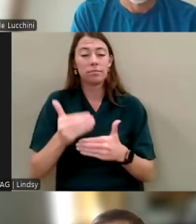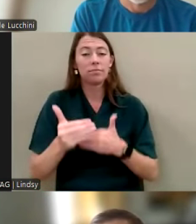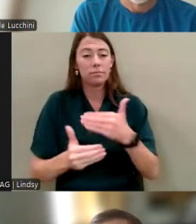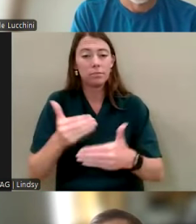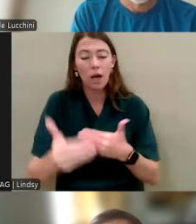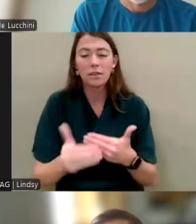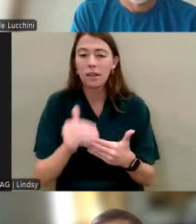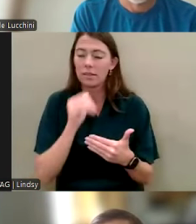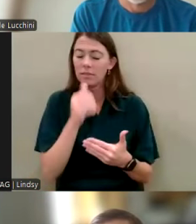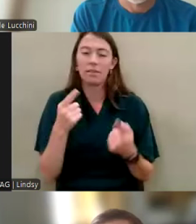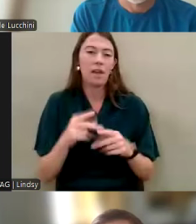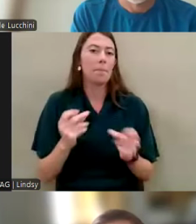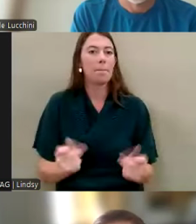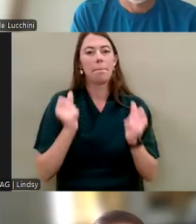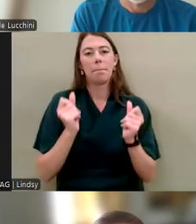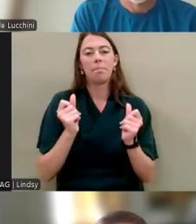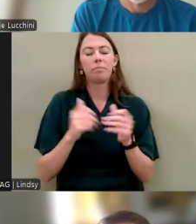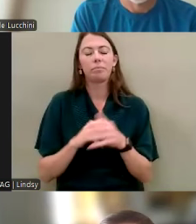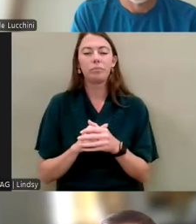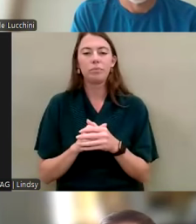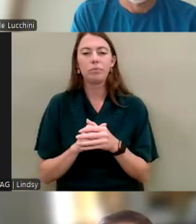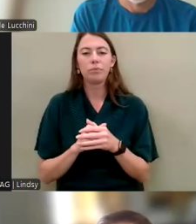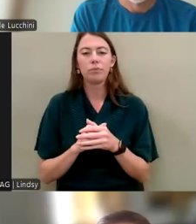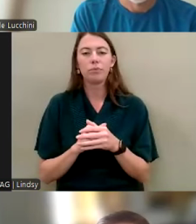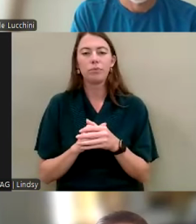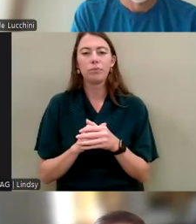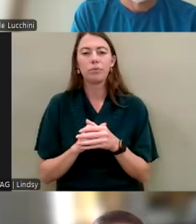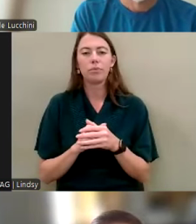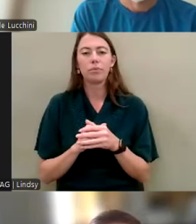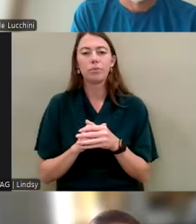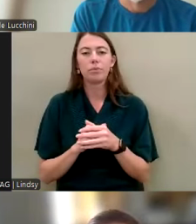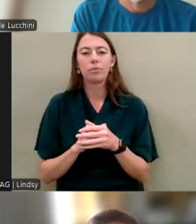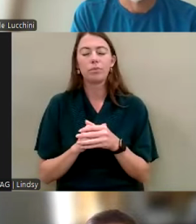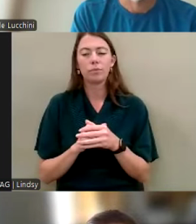And we have another question from someone who is apparently